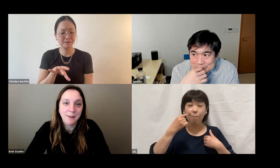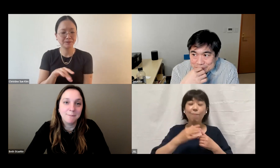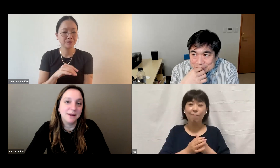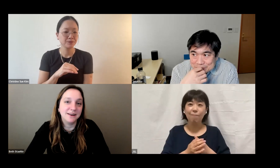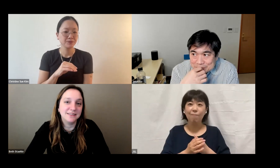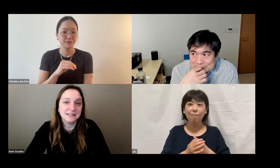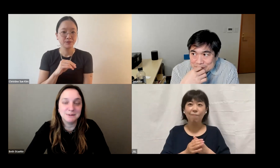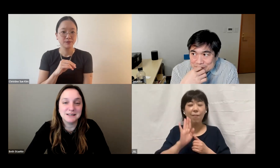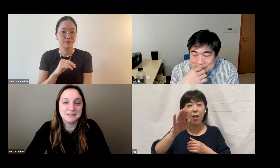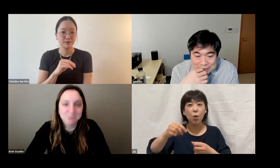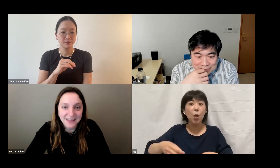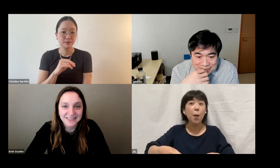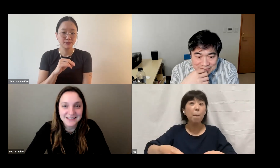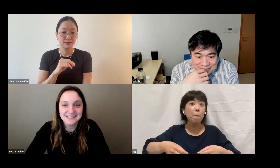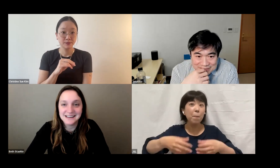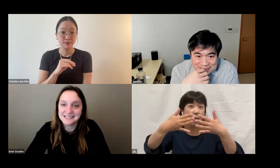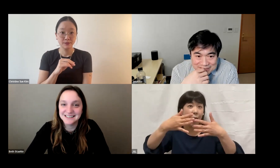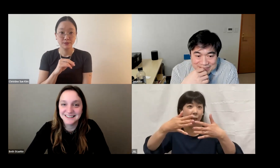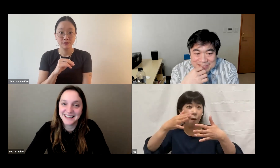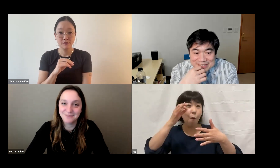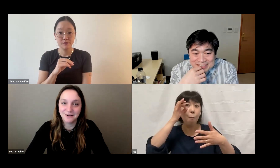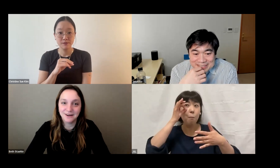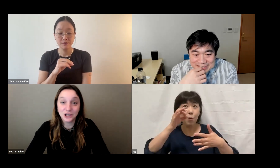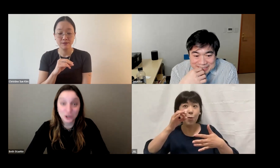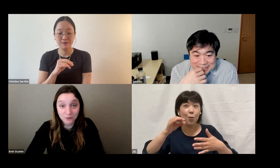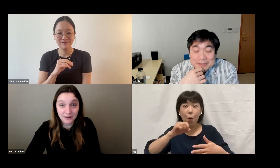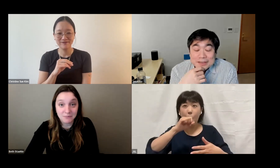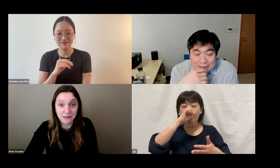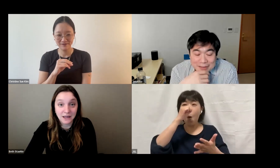But that's because Beth is next to the camera, cueing me